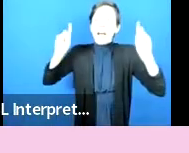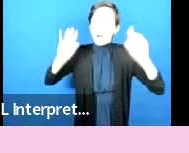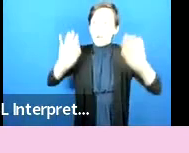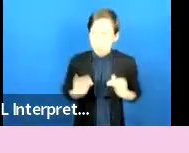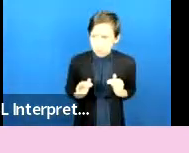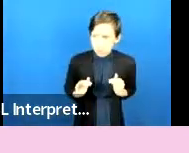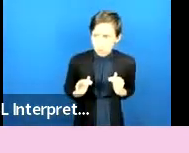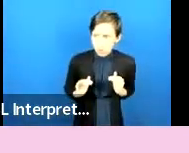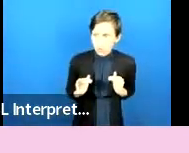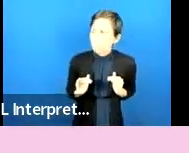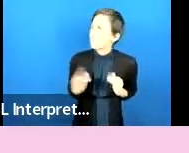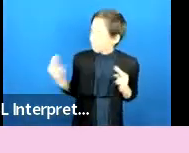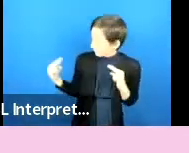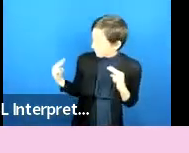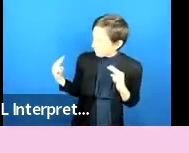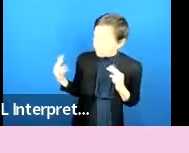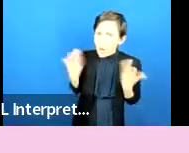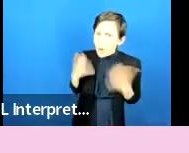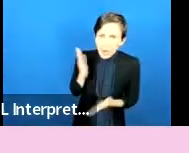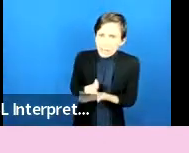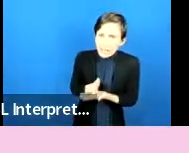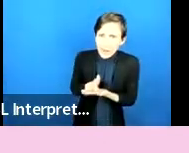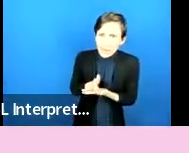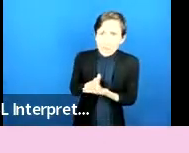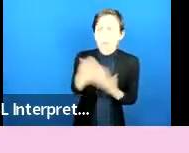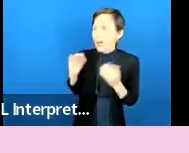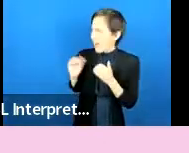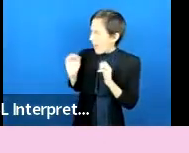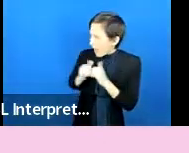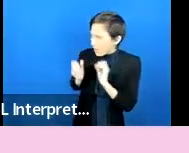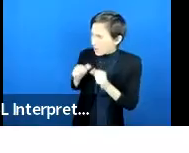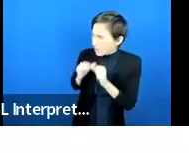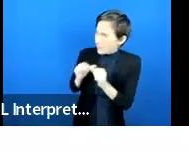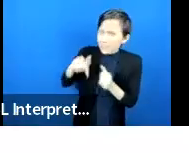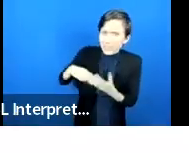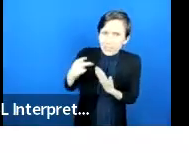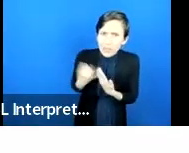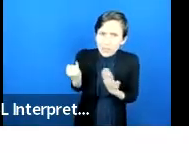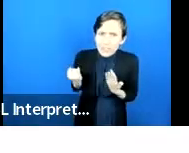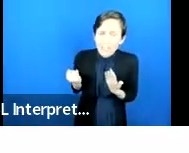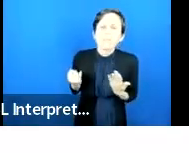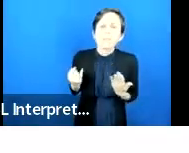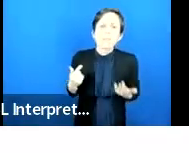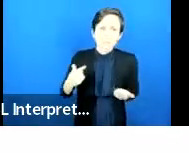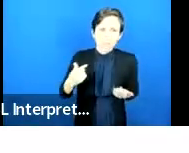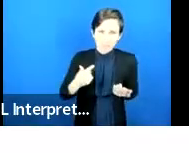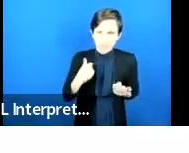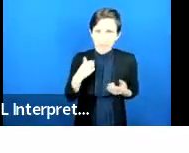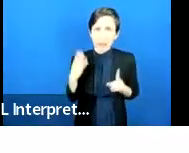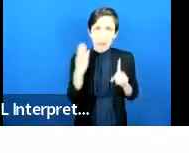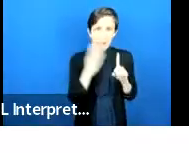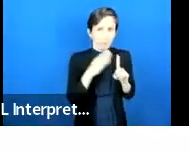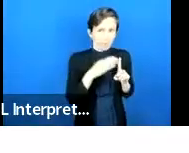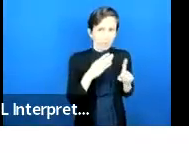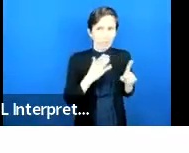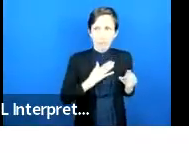And so we again went back and we're like, how do we continue this project? And so I went to my department and I, I pitched the project.